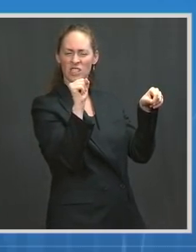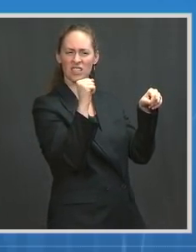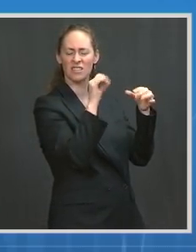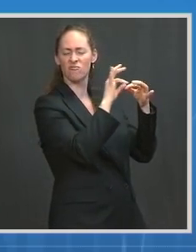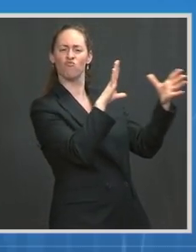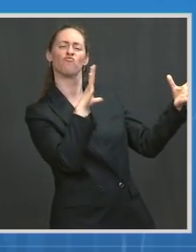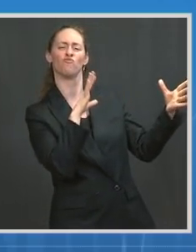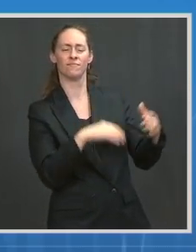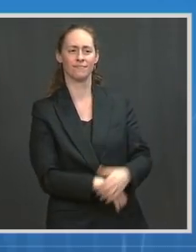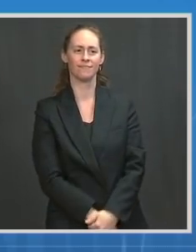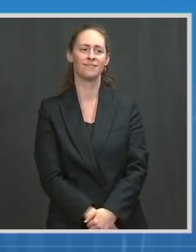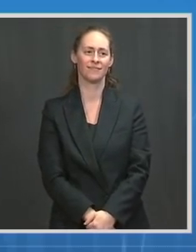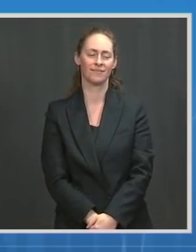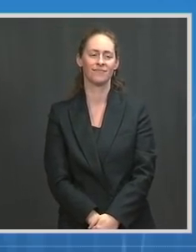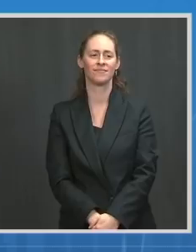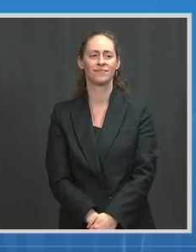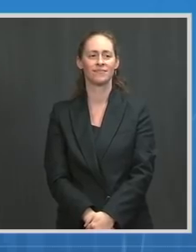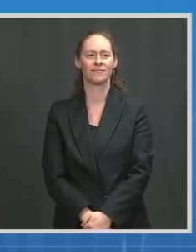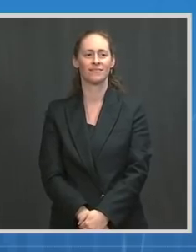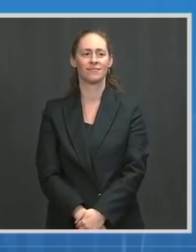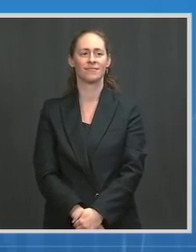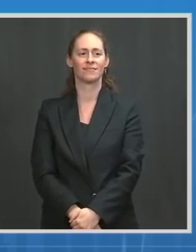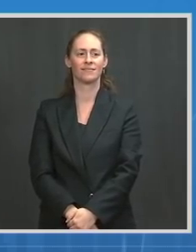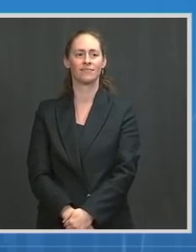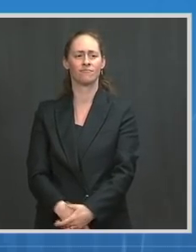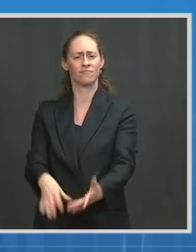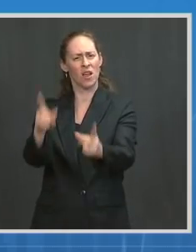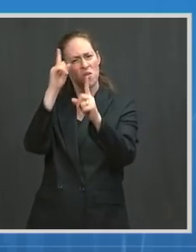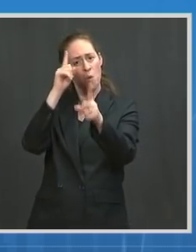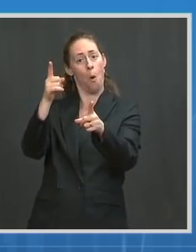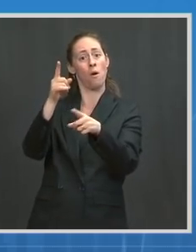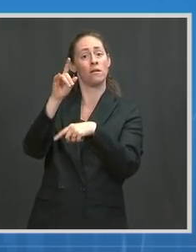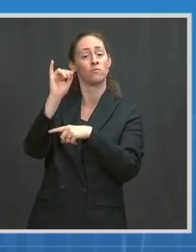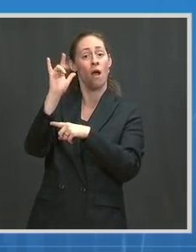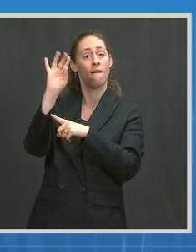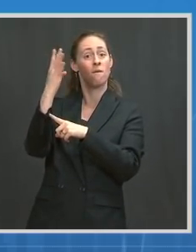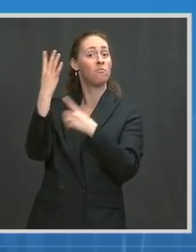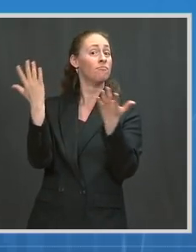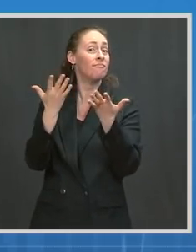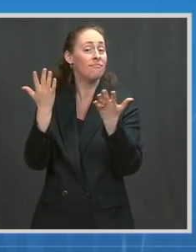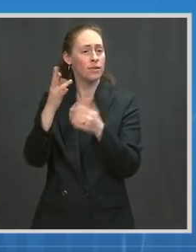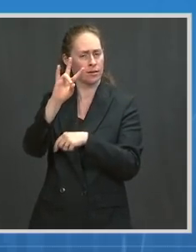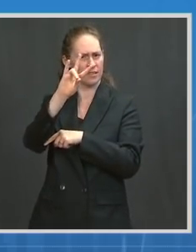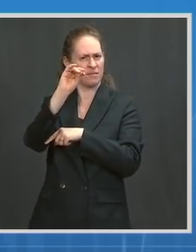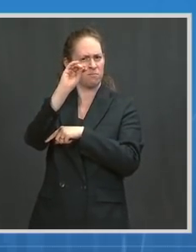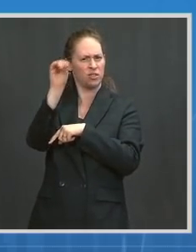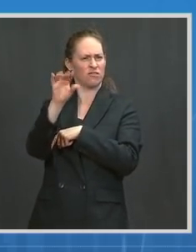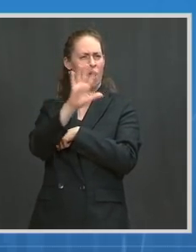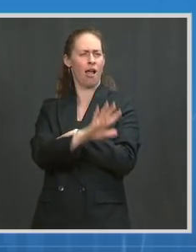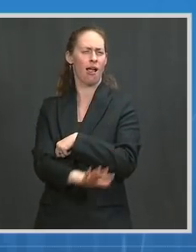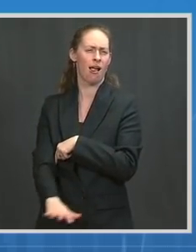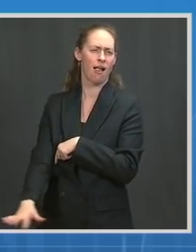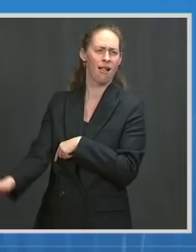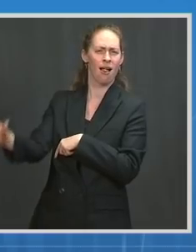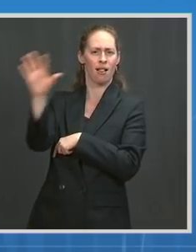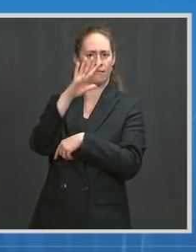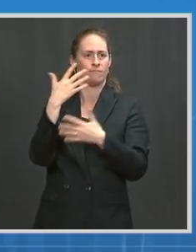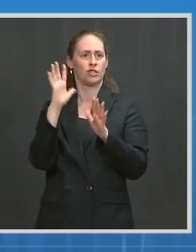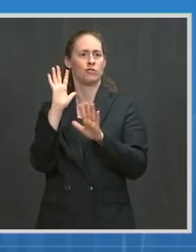by July 4th is a critical goal. When you're winning, you press harder. We can do this.